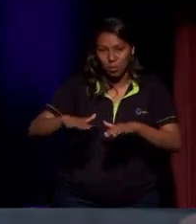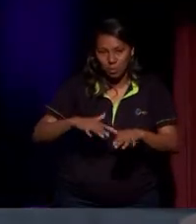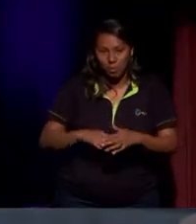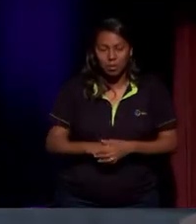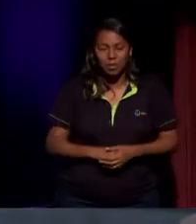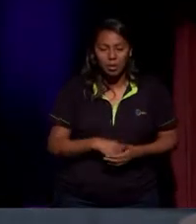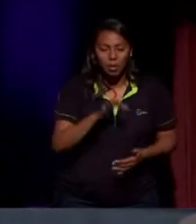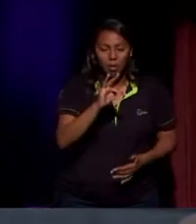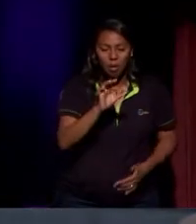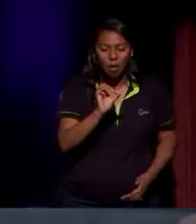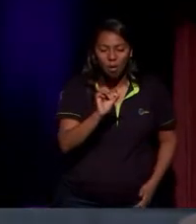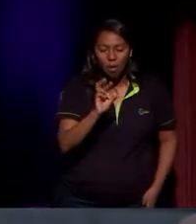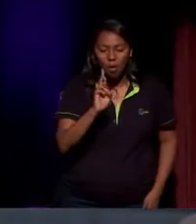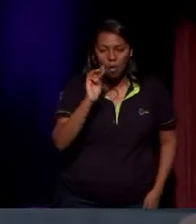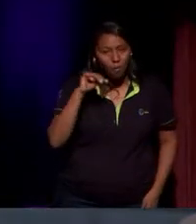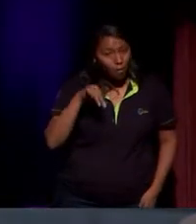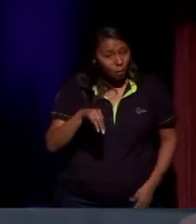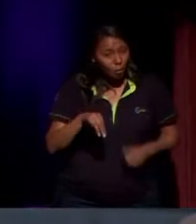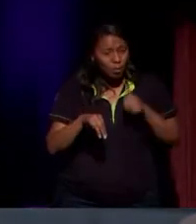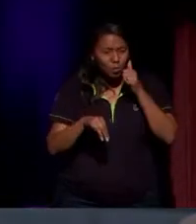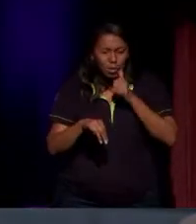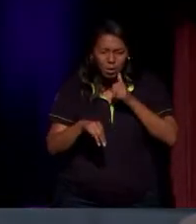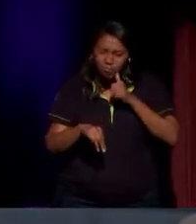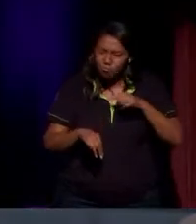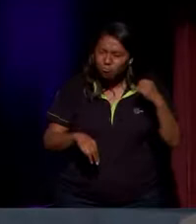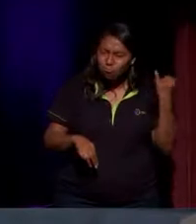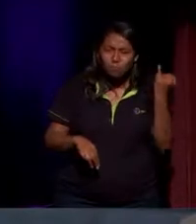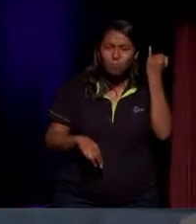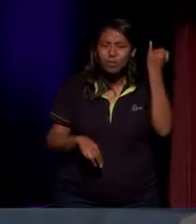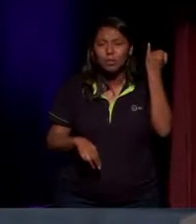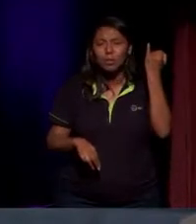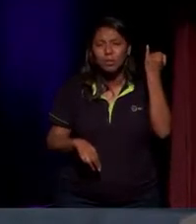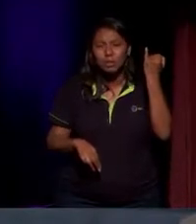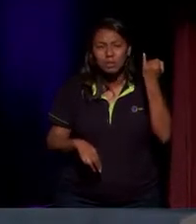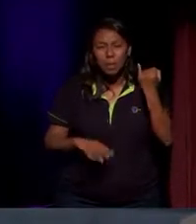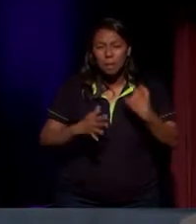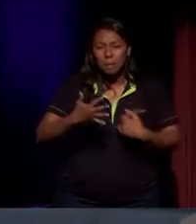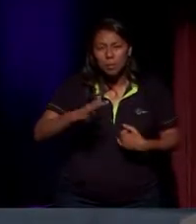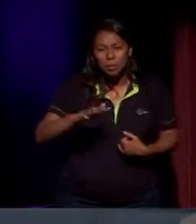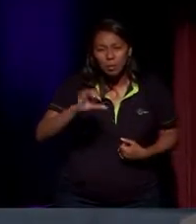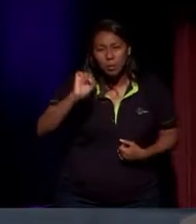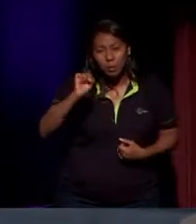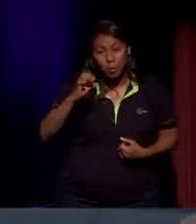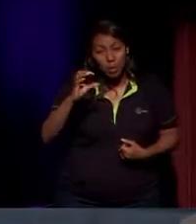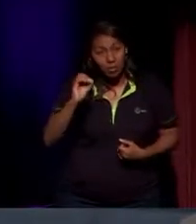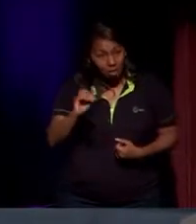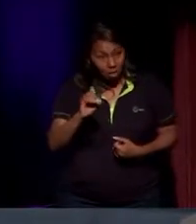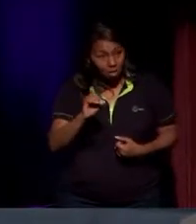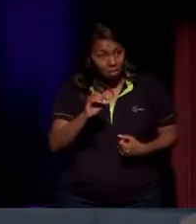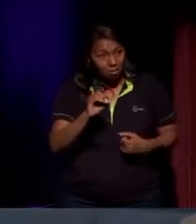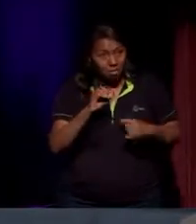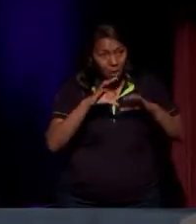was extremely important because there is a network of about 80 organizations what are you trying to do?